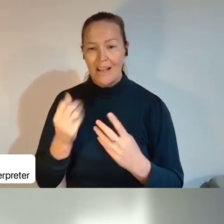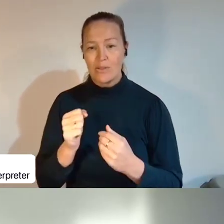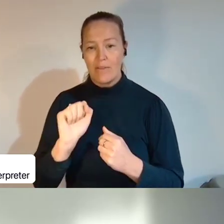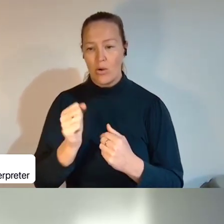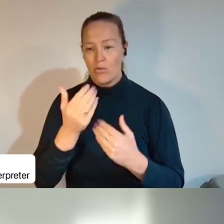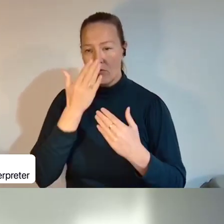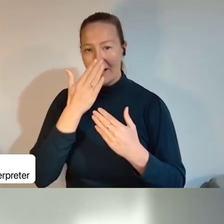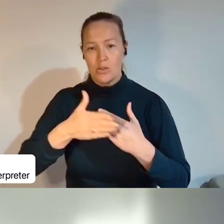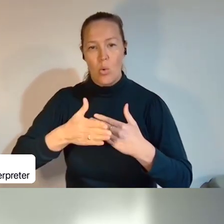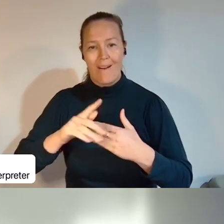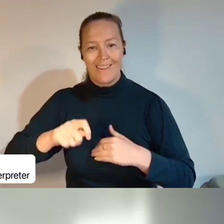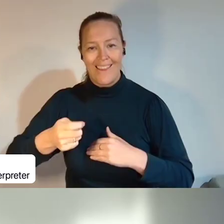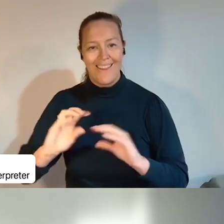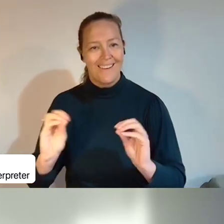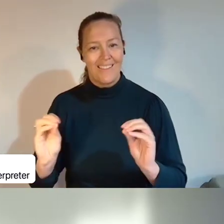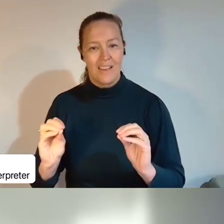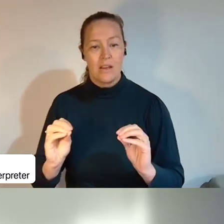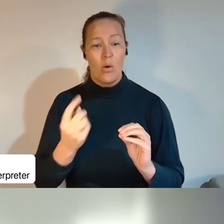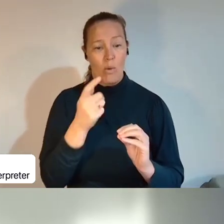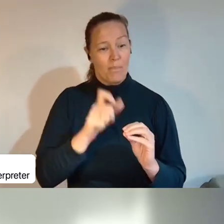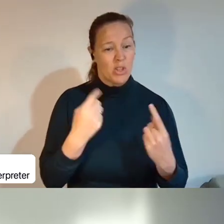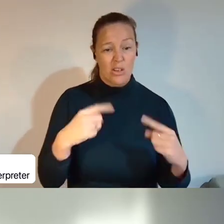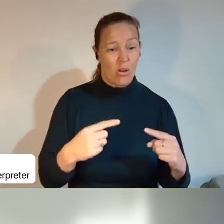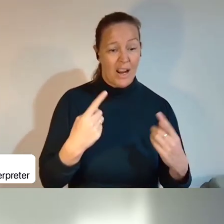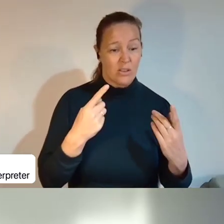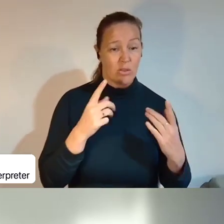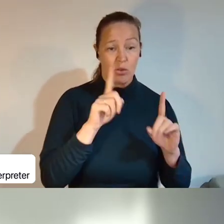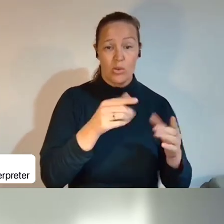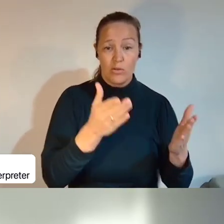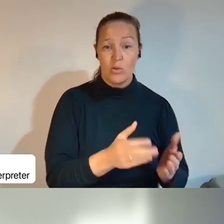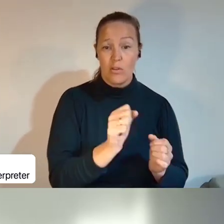to attend their former partner's funeral. Another woman at 31 years' old was told by